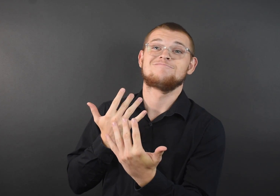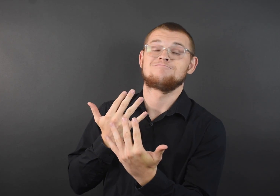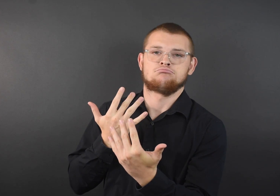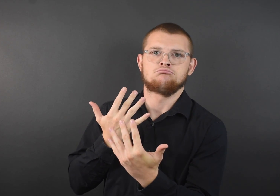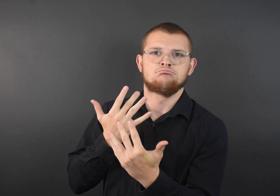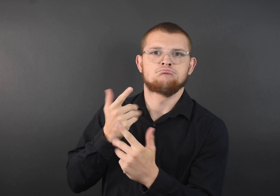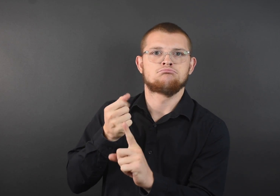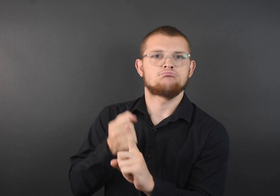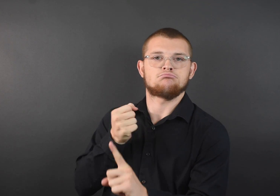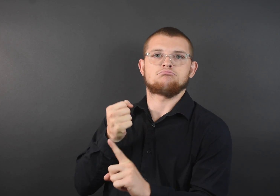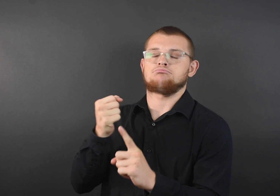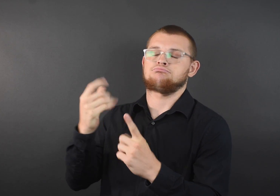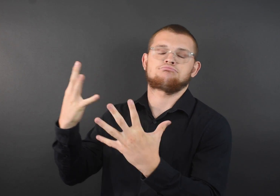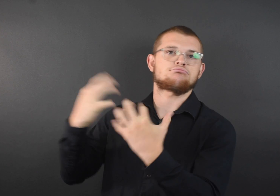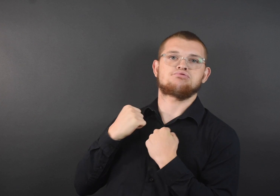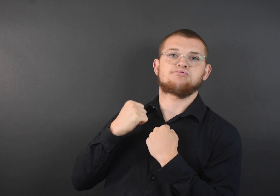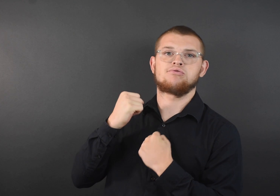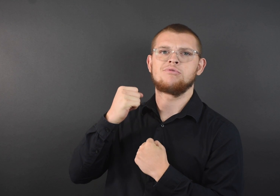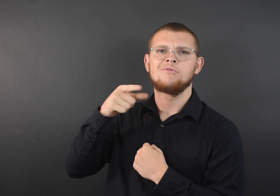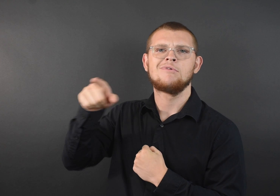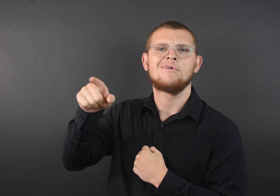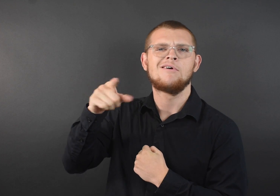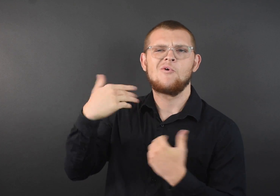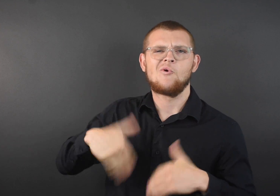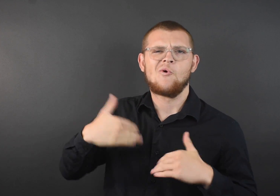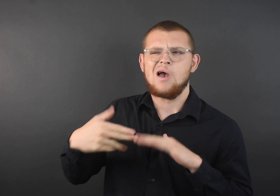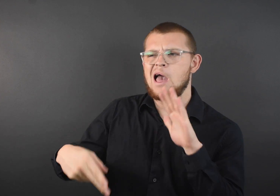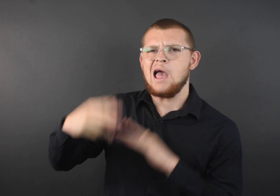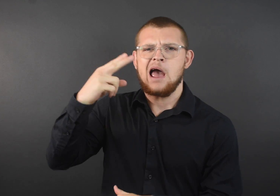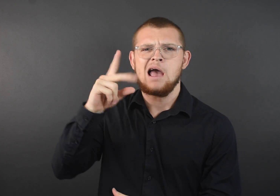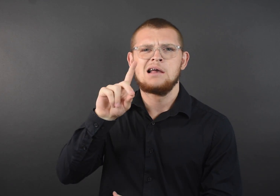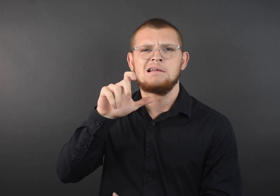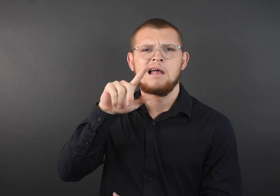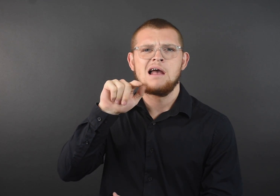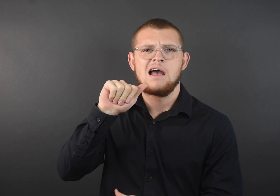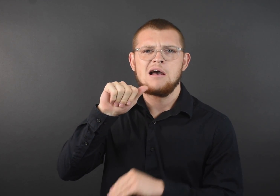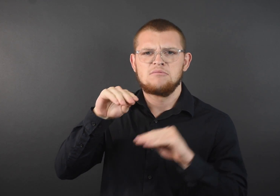His trepidation, however, was trumped by the highly transmissible delta variant